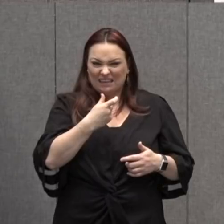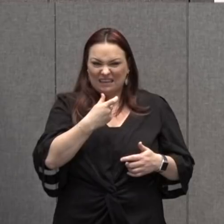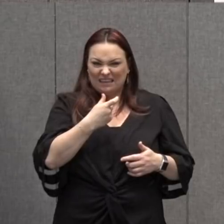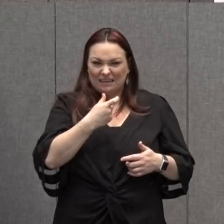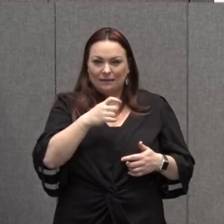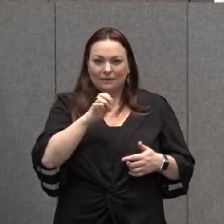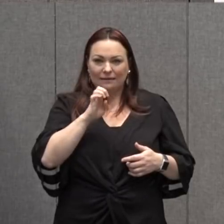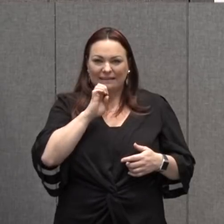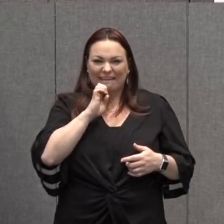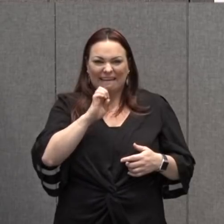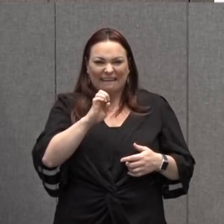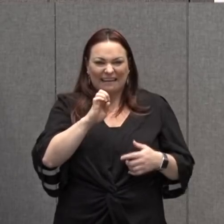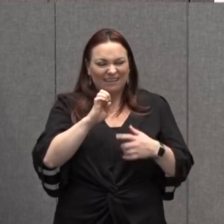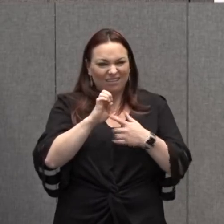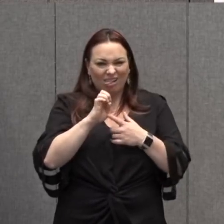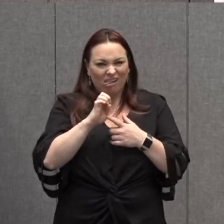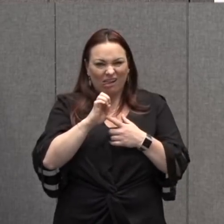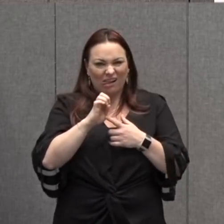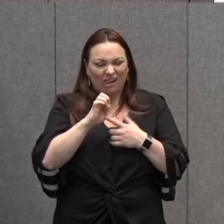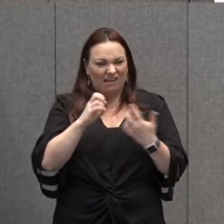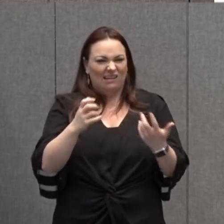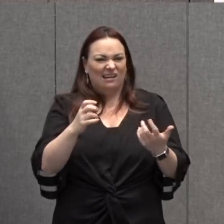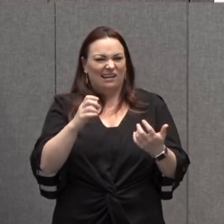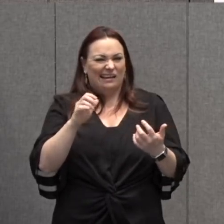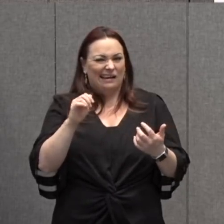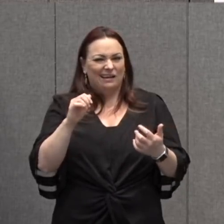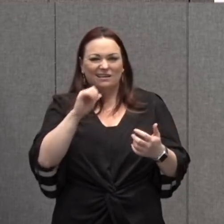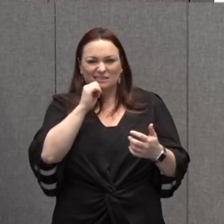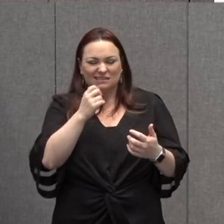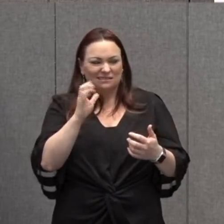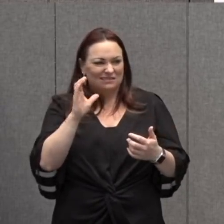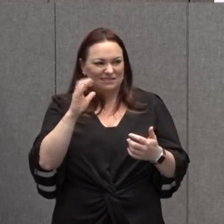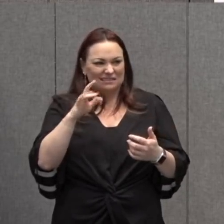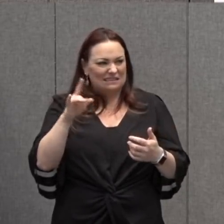when you have three, ugh, that makes it kinda an ugly thing to pronounce.